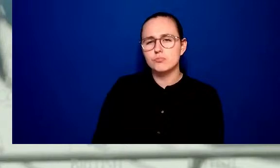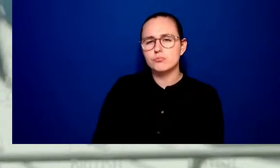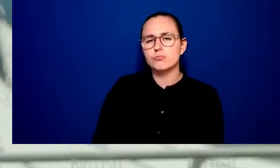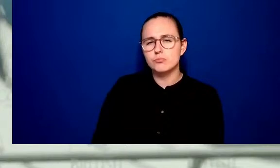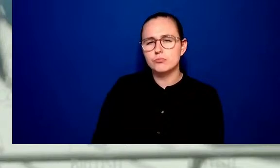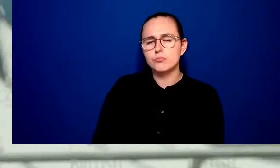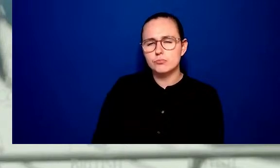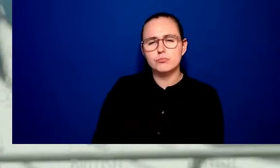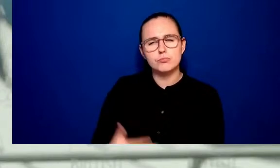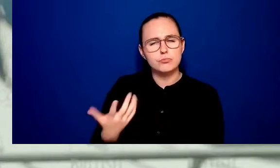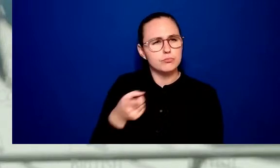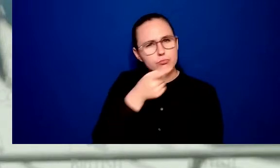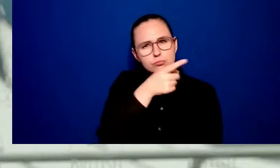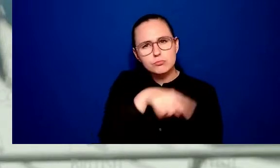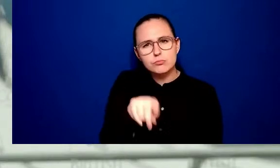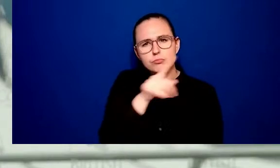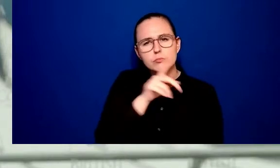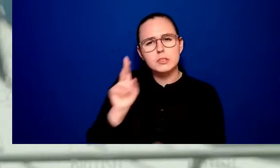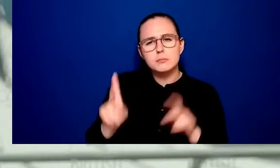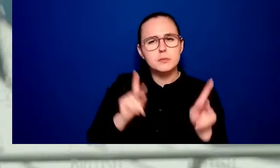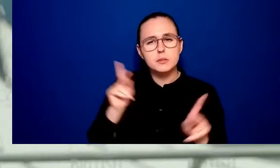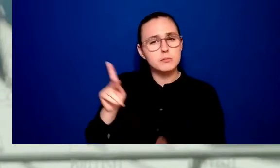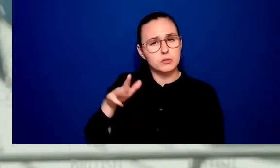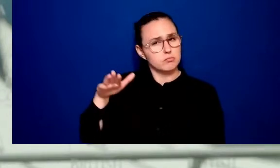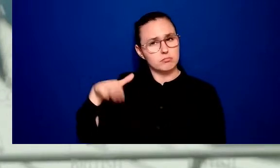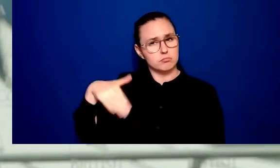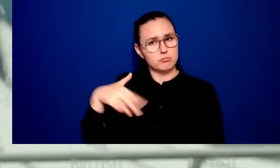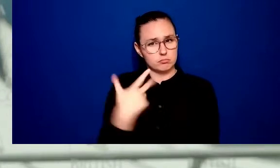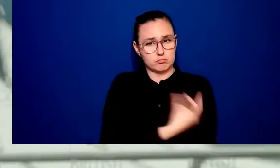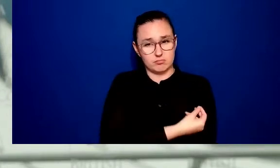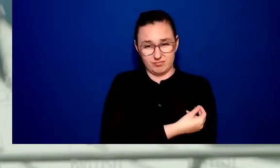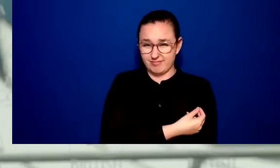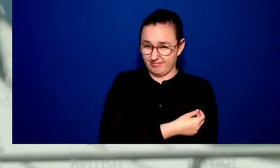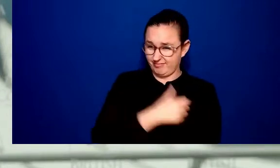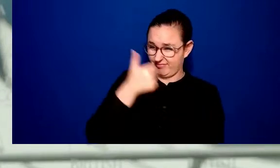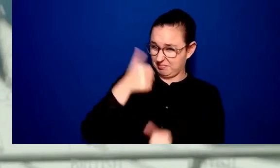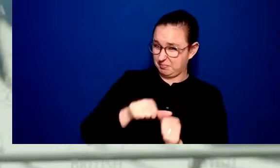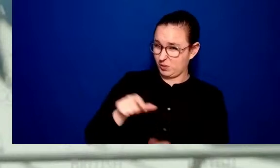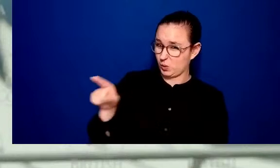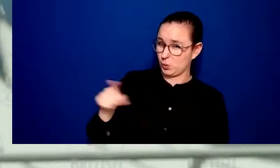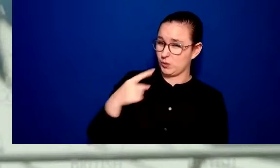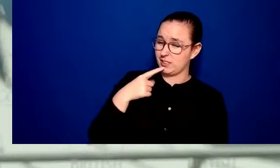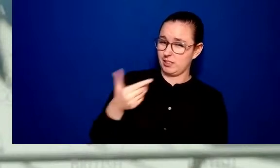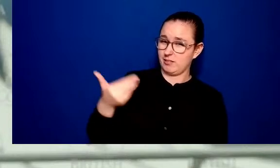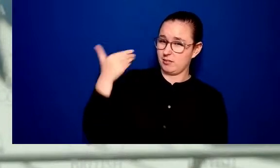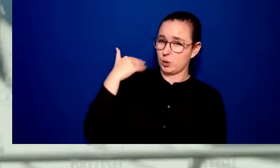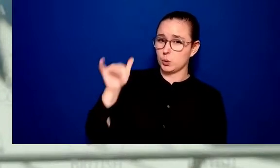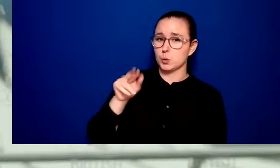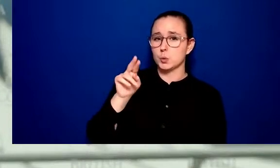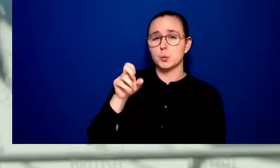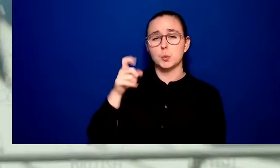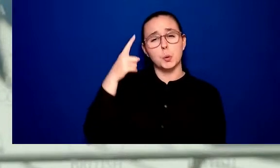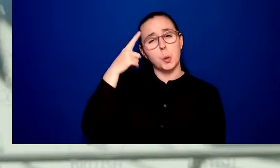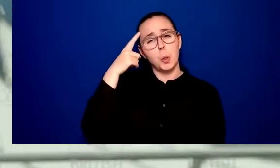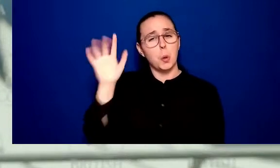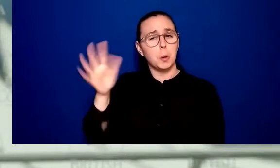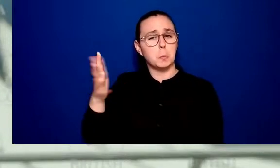vaccinated. There's a couple of things you remember back in June or July, when ridiculous 70% was going to be enough to get us back to normal, and now